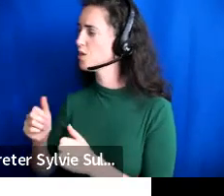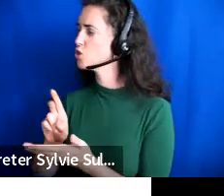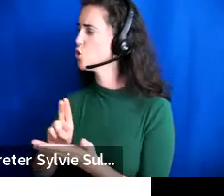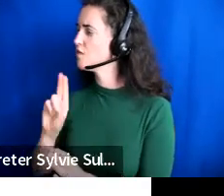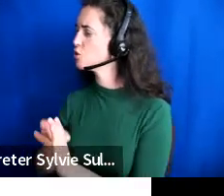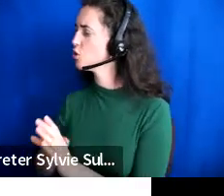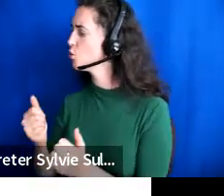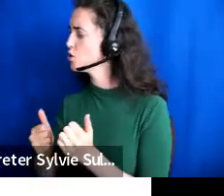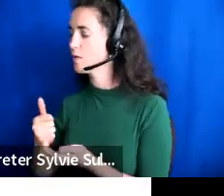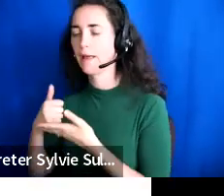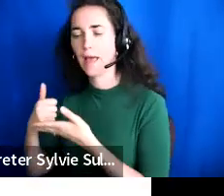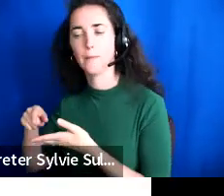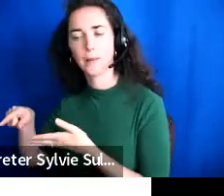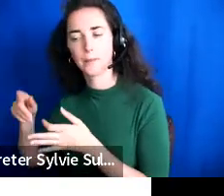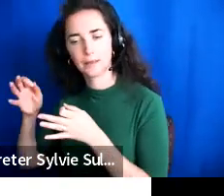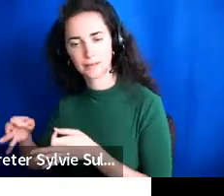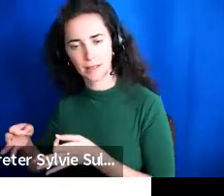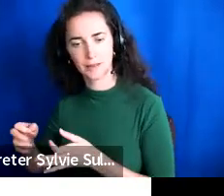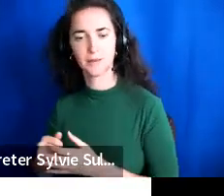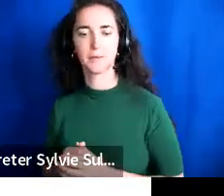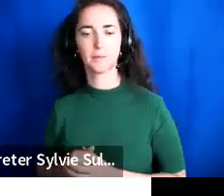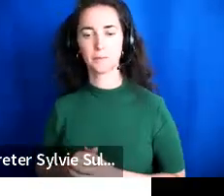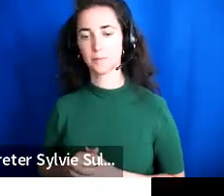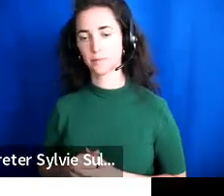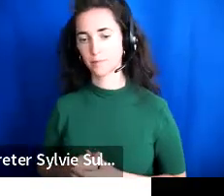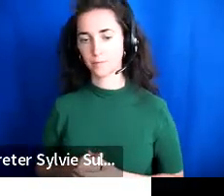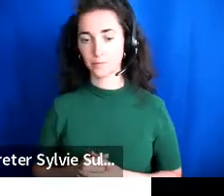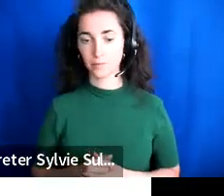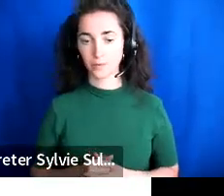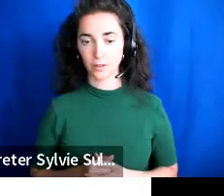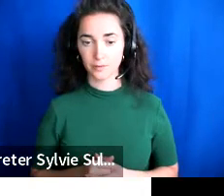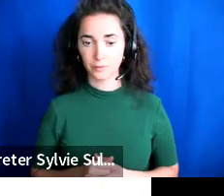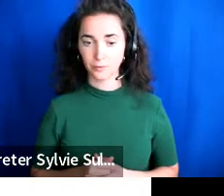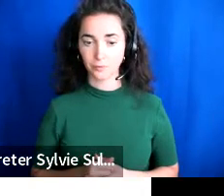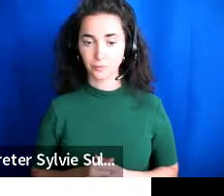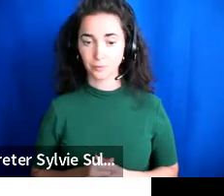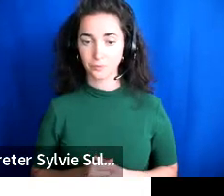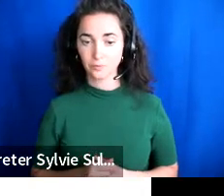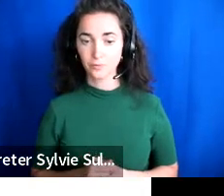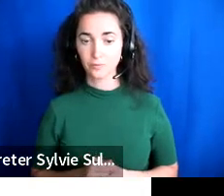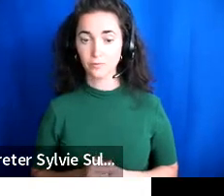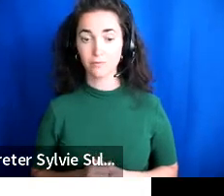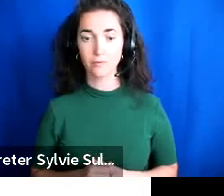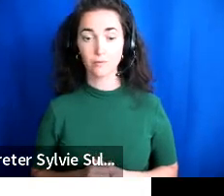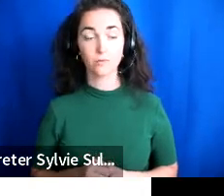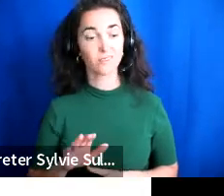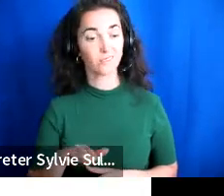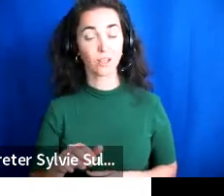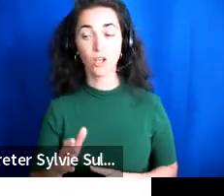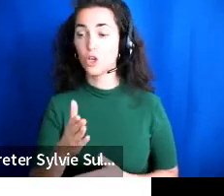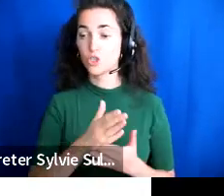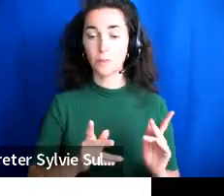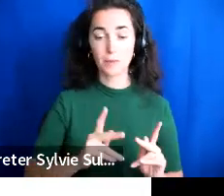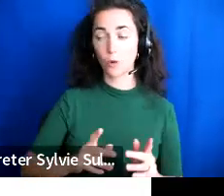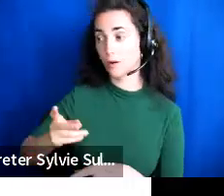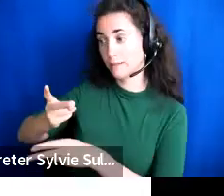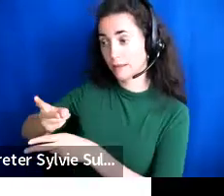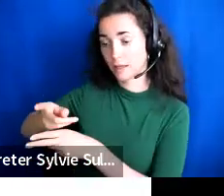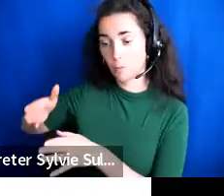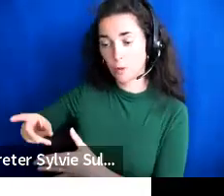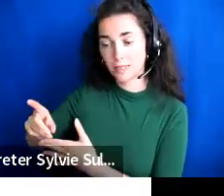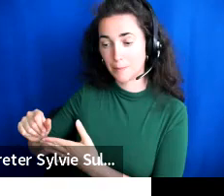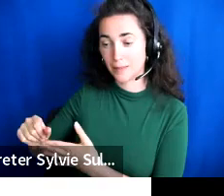Not all us will not be aware of aware of this. Okay, they may not do the assessment themselves.